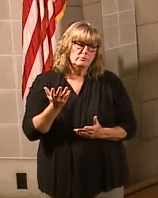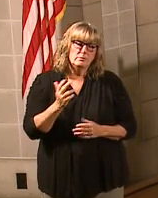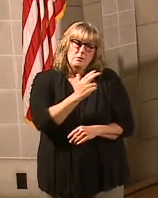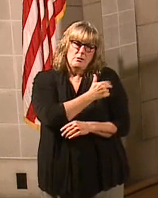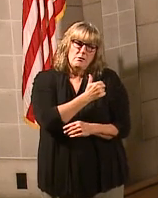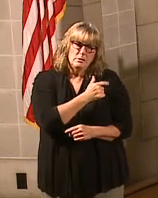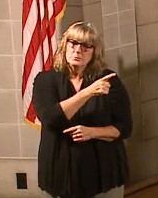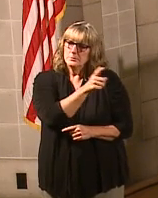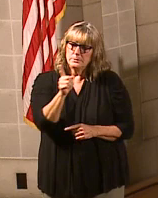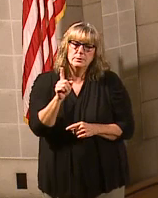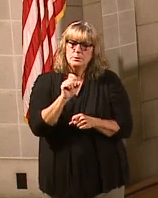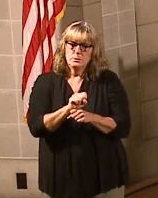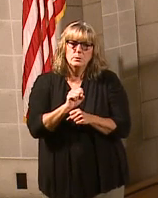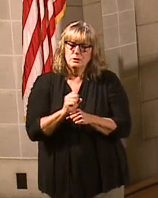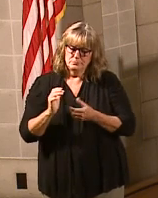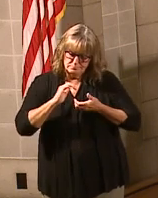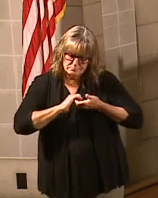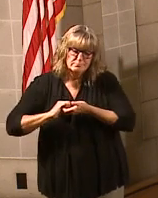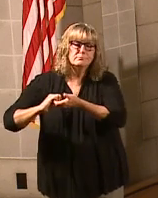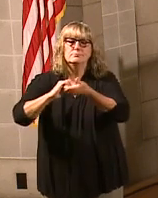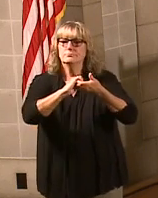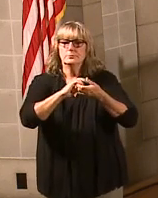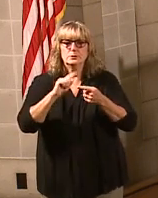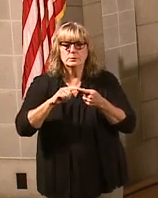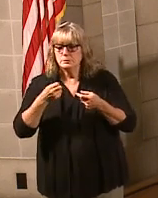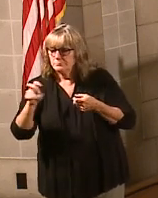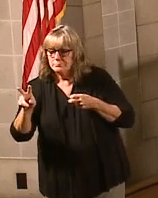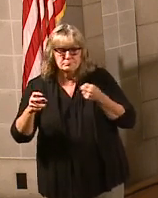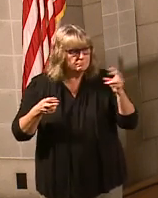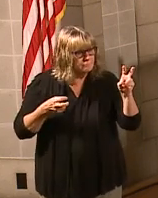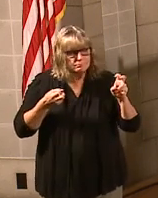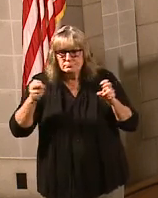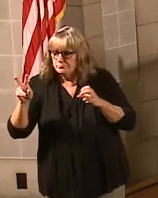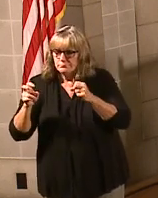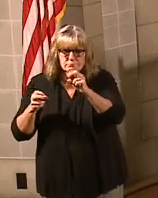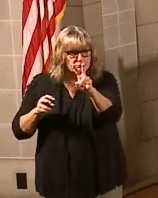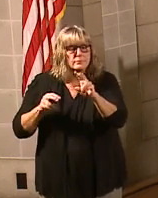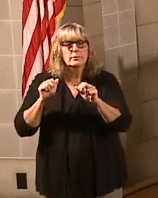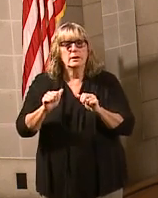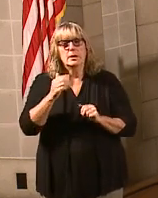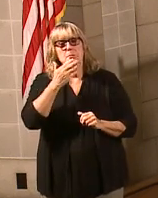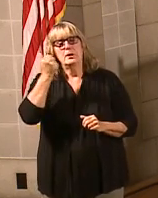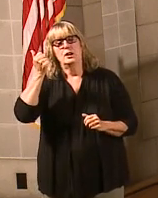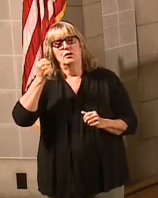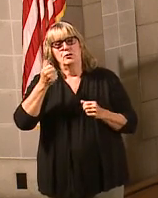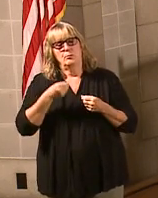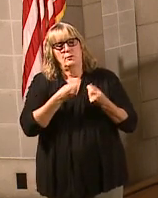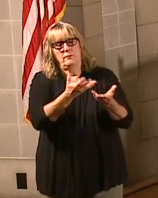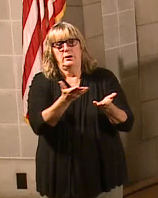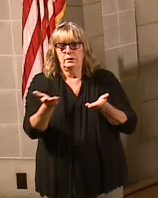LAST NOVEMBER WHEN WE REACHED OUR PEAK AT 987 WE SAW THAT THE